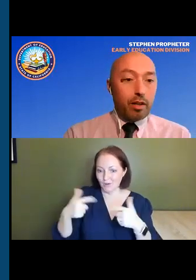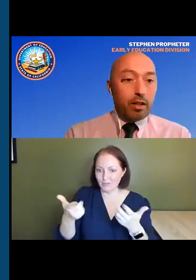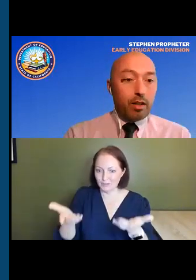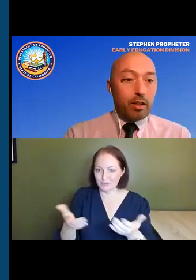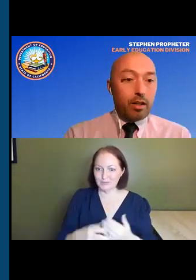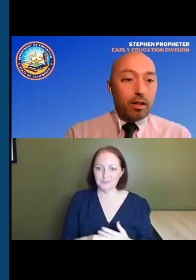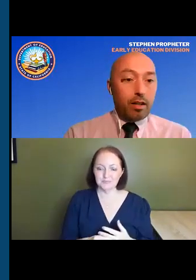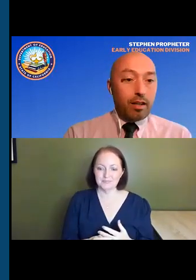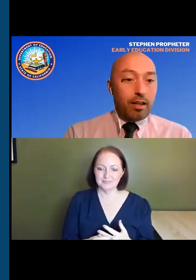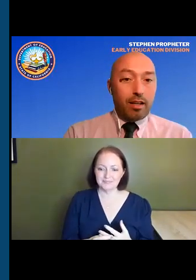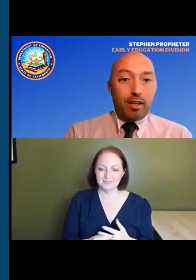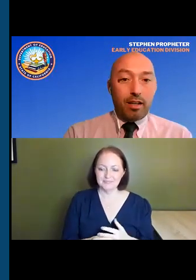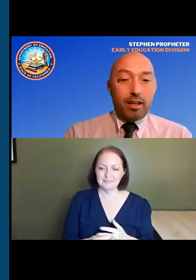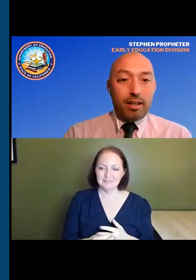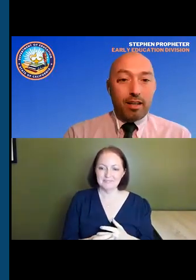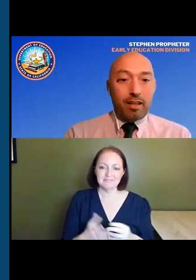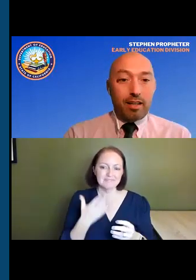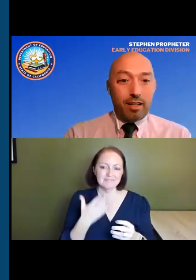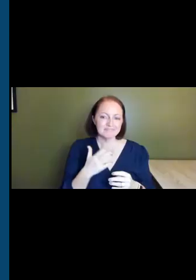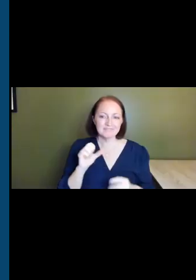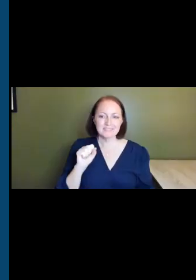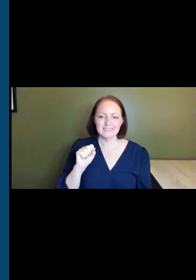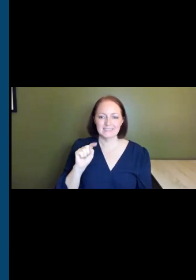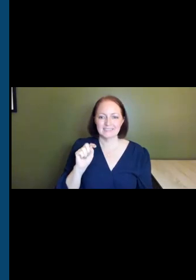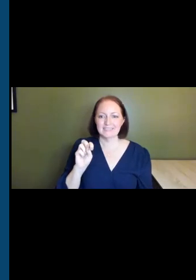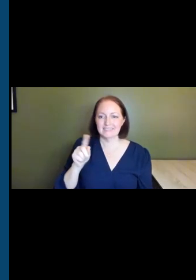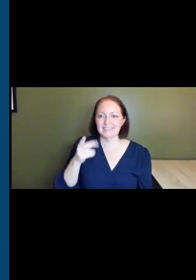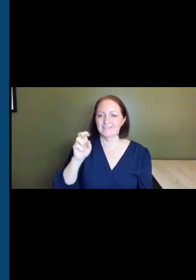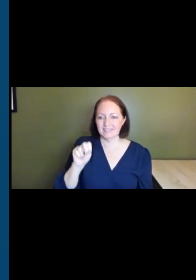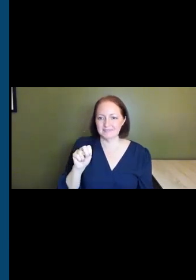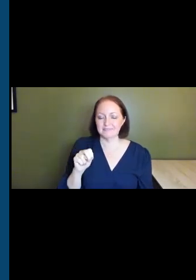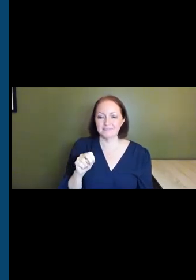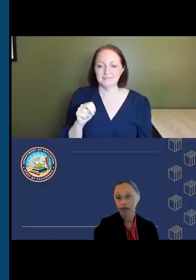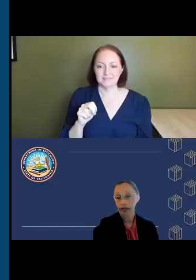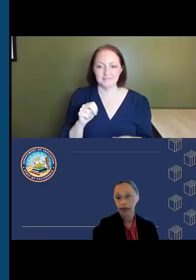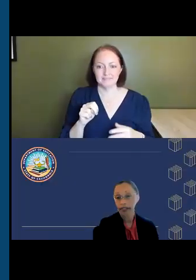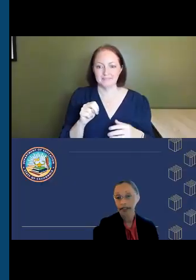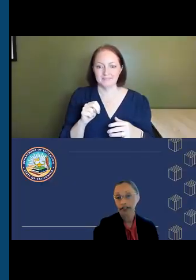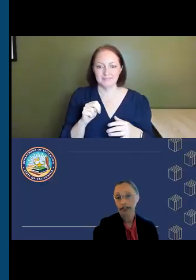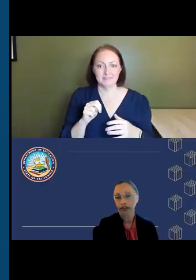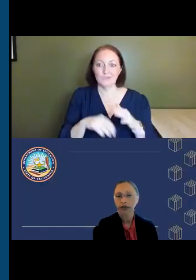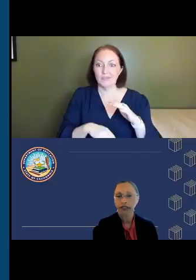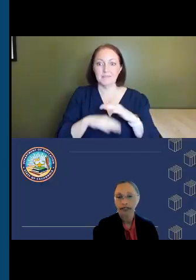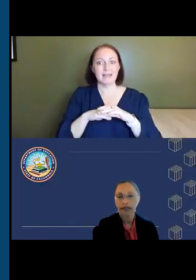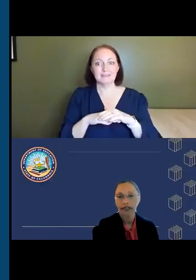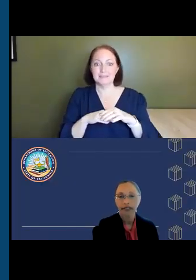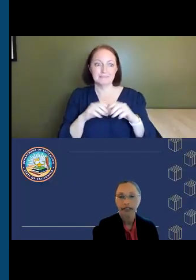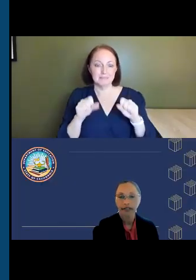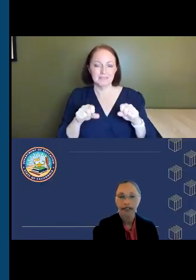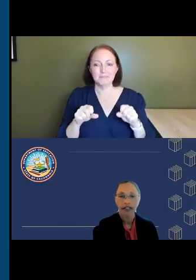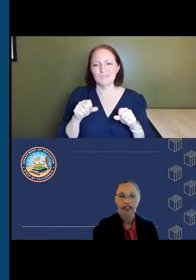Barbara Boyd: Thank you Stephen. To the maximum extent appropriate children with disabilities